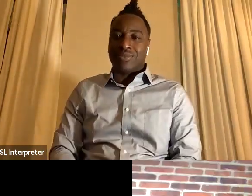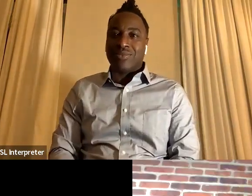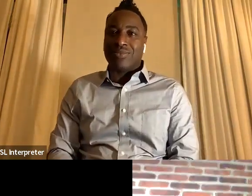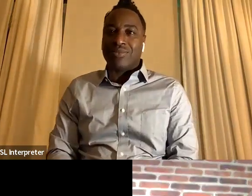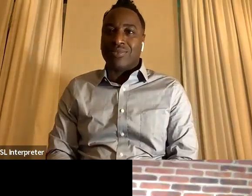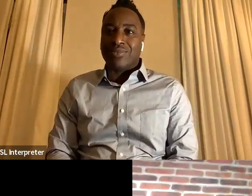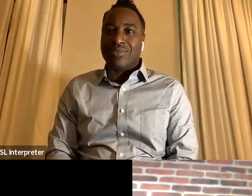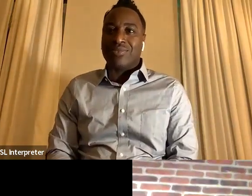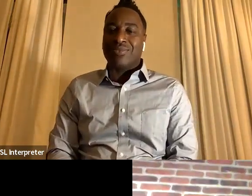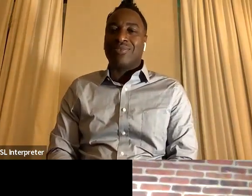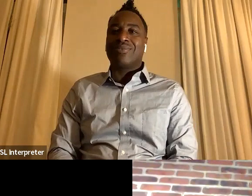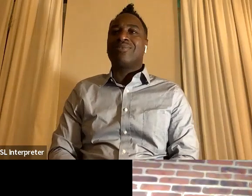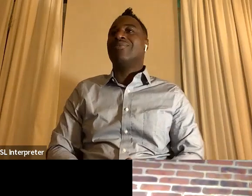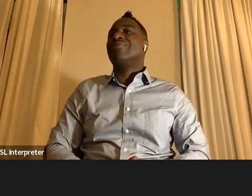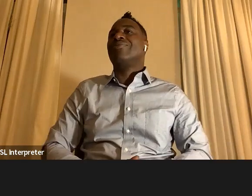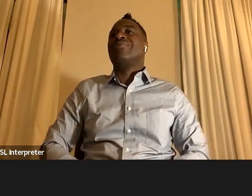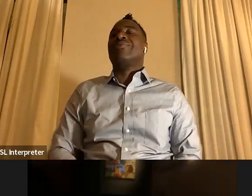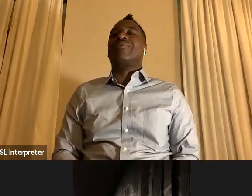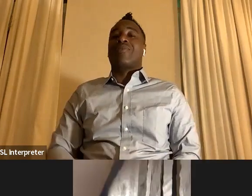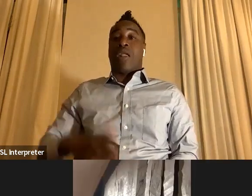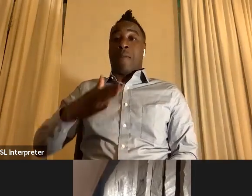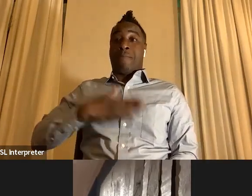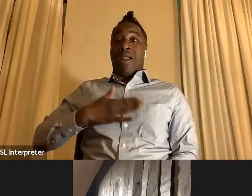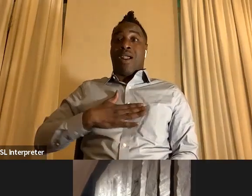So my piece, which is a collection of receipts,